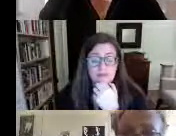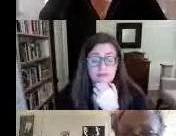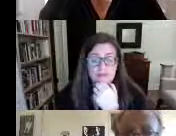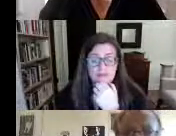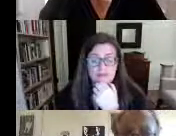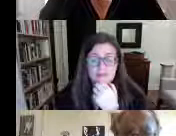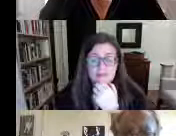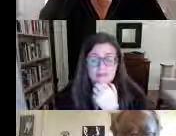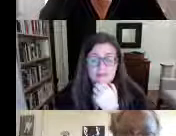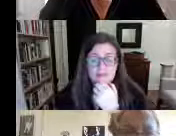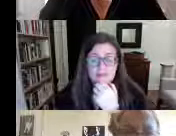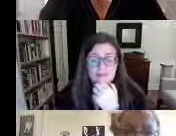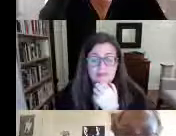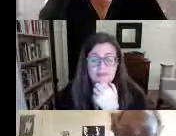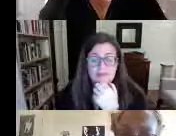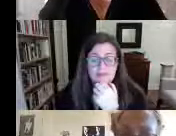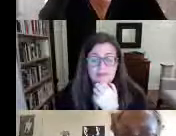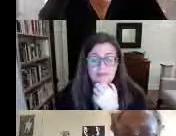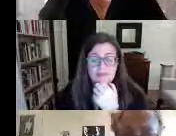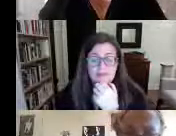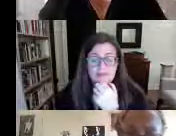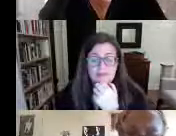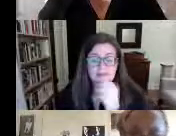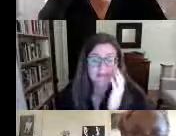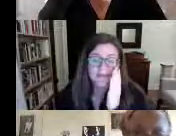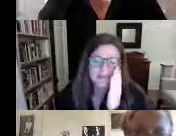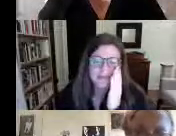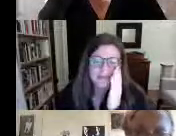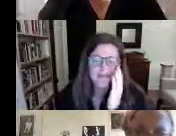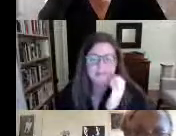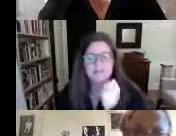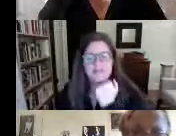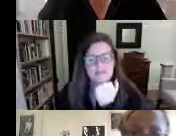really am introducing you to my ancestors because these are the shoulders upon which I stand